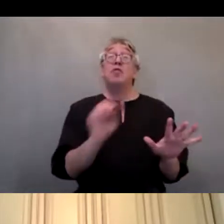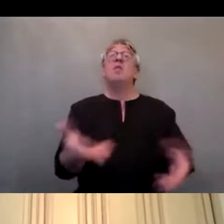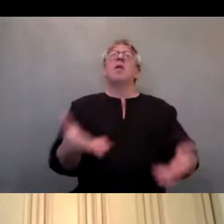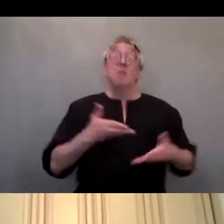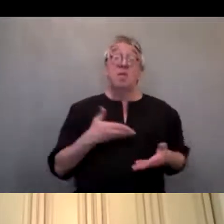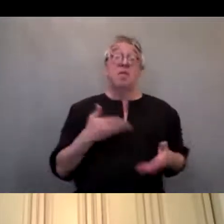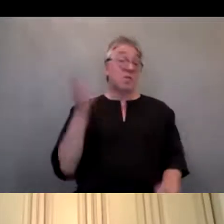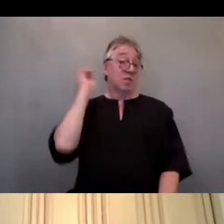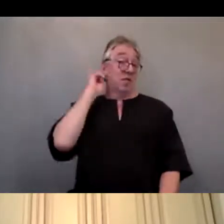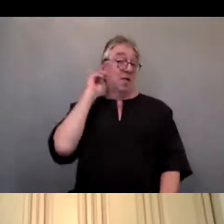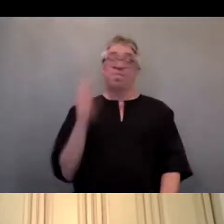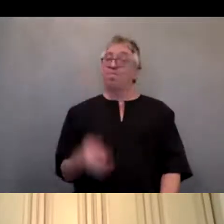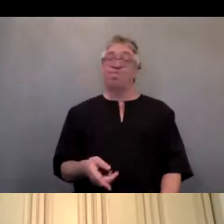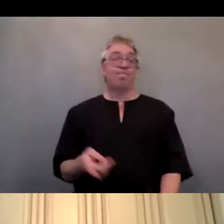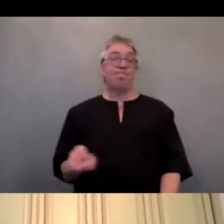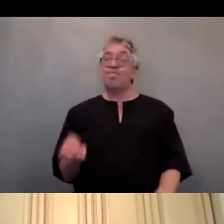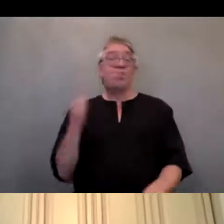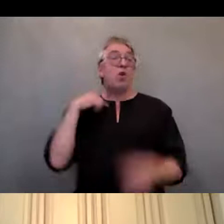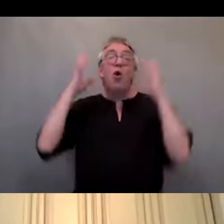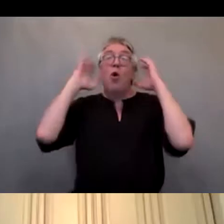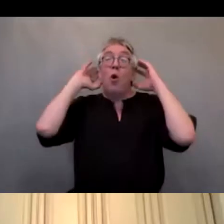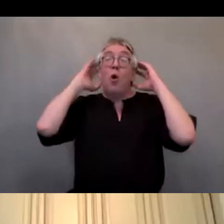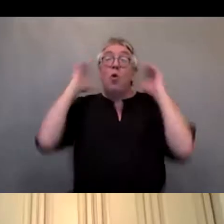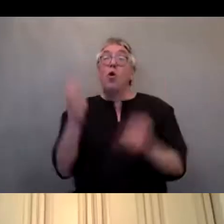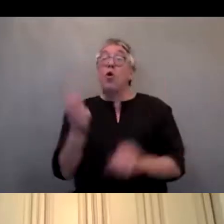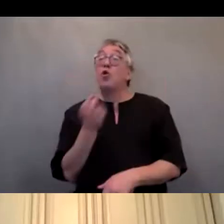are getting cochlear implants, more people should benefit.